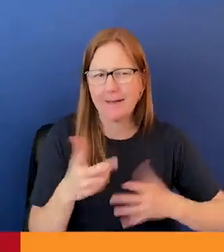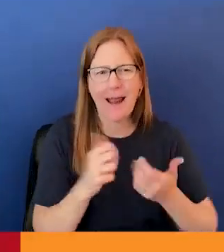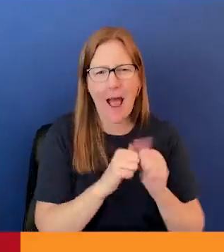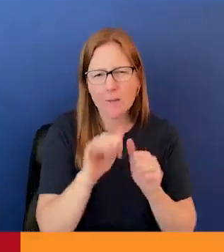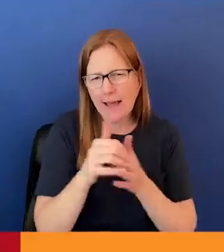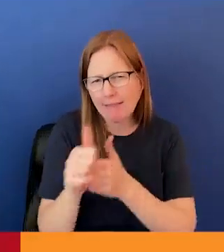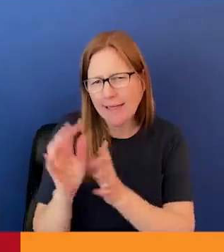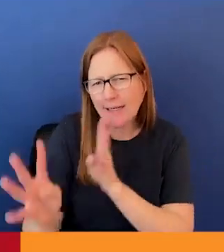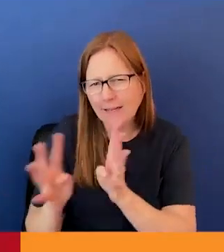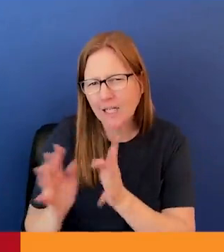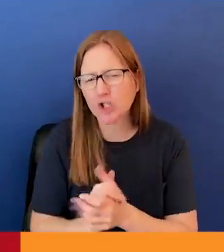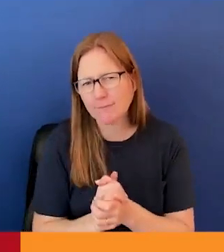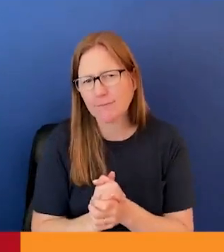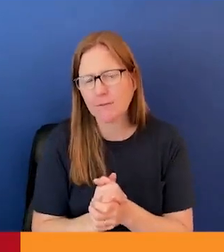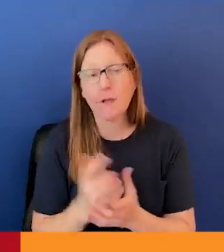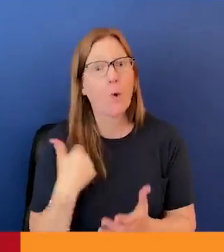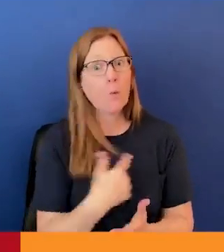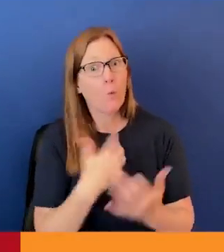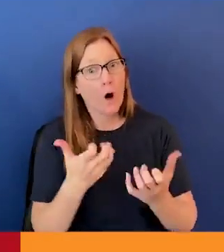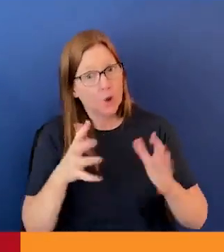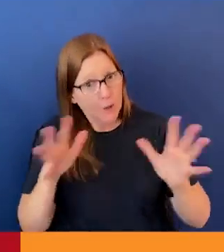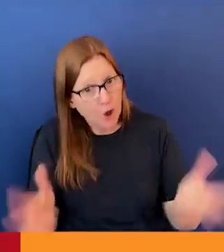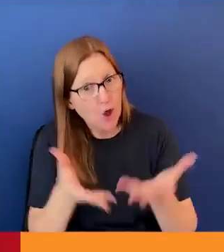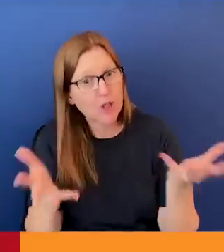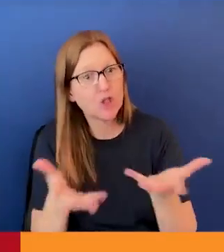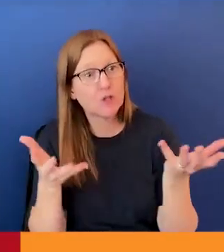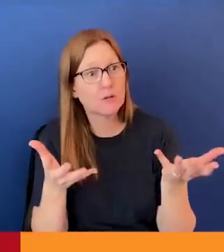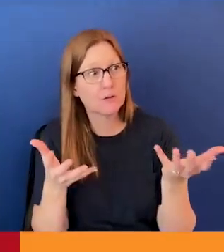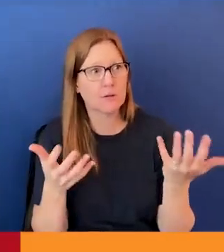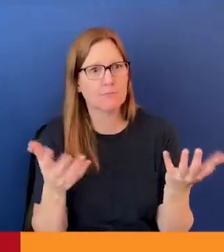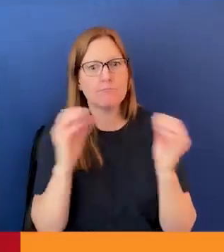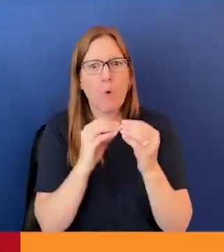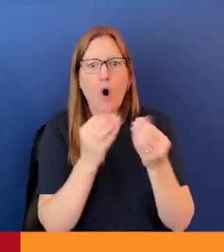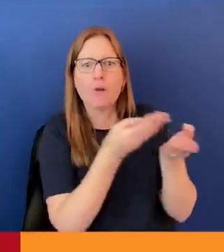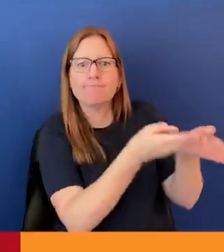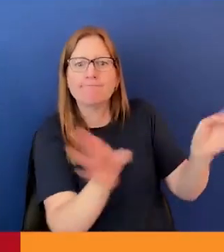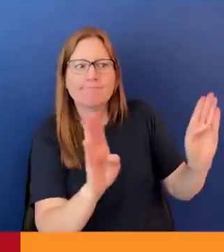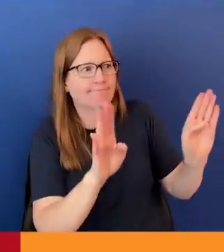We also want to be encouraging and informing the broader adoption of AI tools across home care agencies,